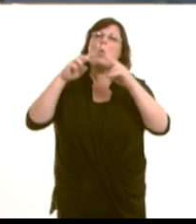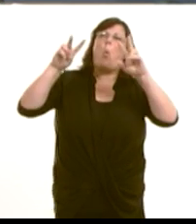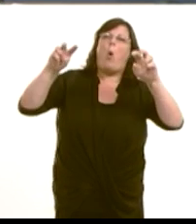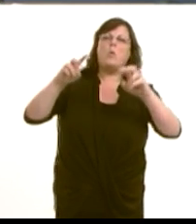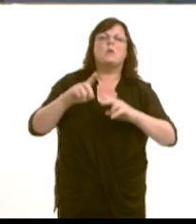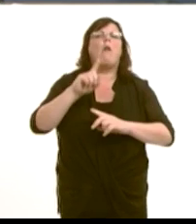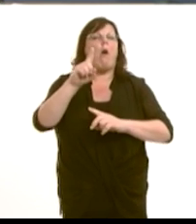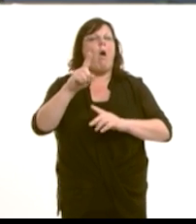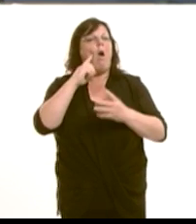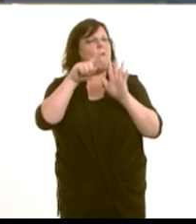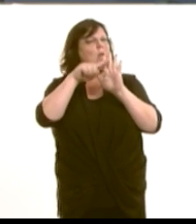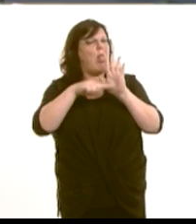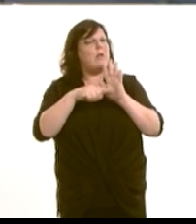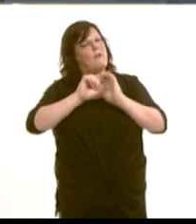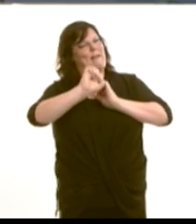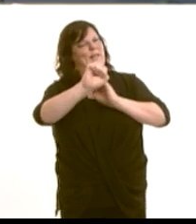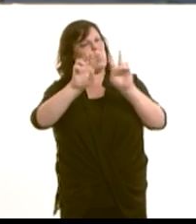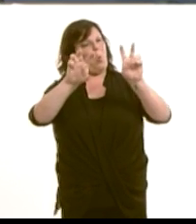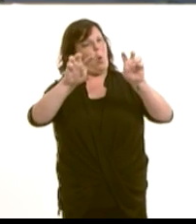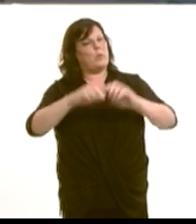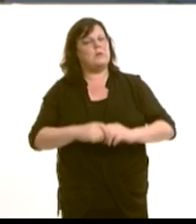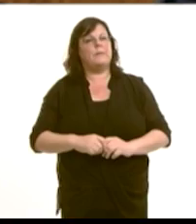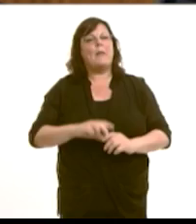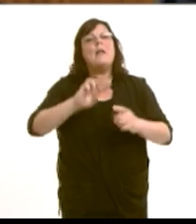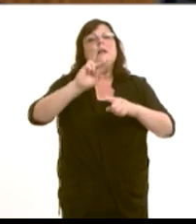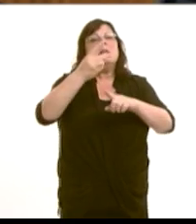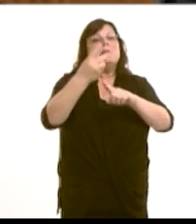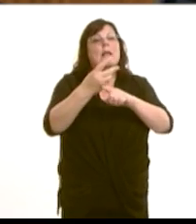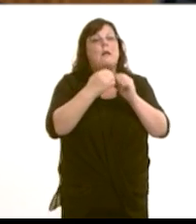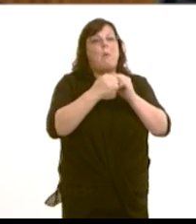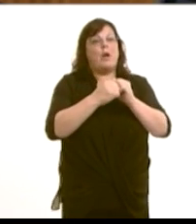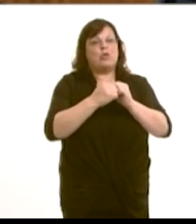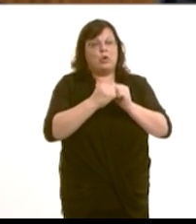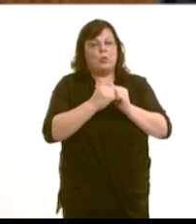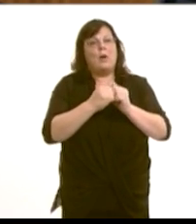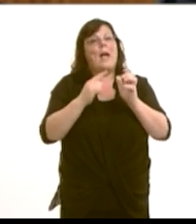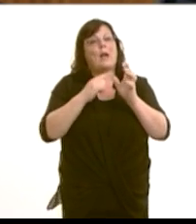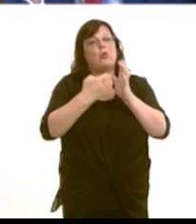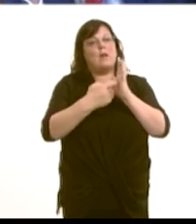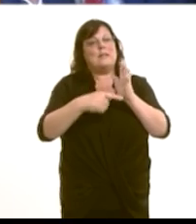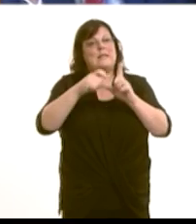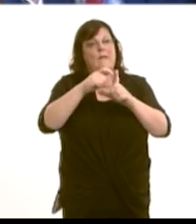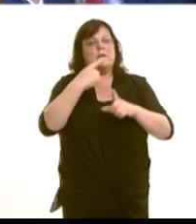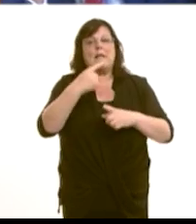Let me just offer up some for him. On 2 March, Andrew R.T. Davies speaking on ëThe Wales Reportí: Carwyn Jones: ëI can guarantee that a UK